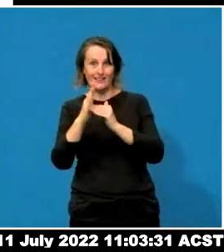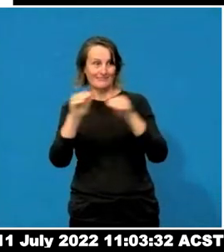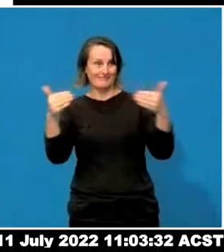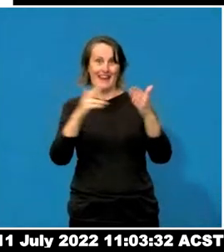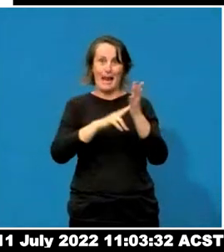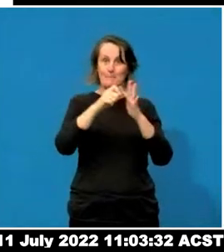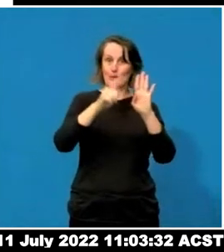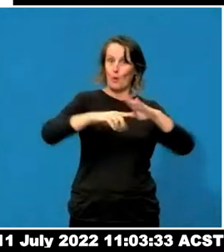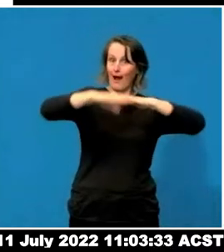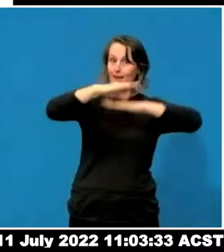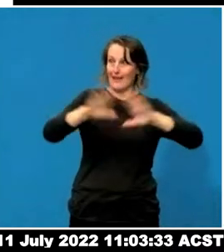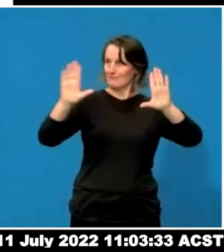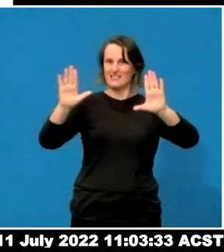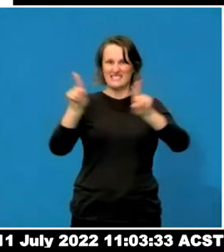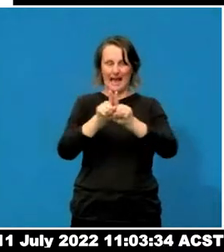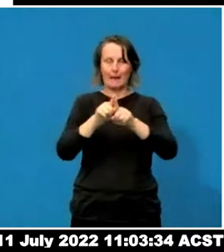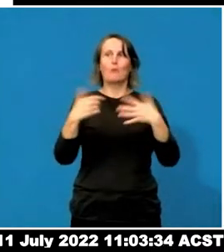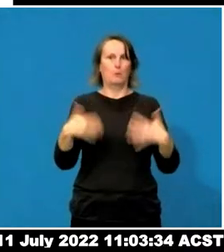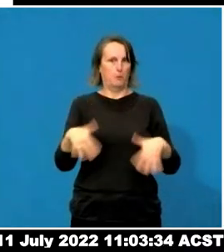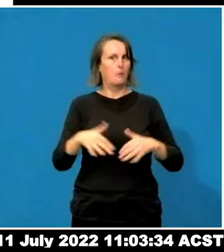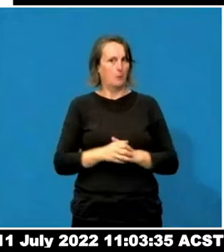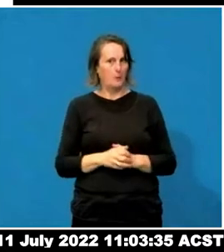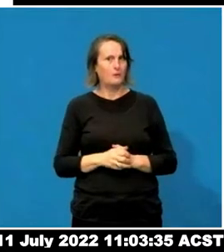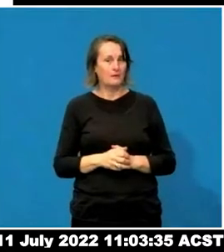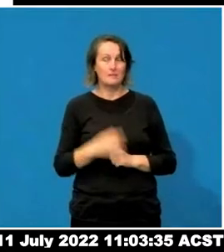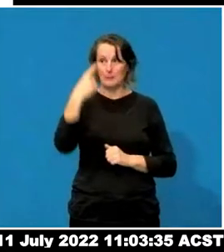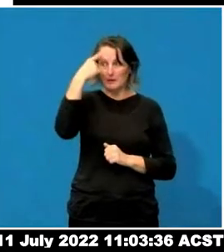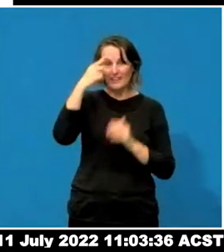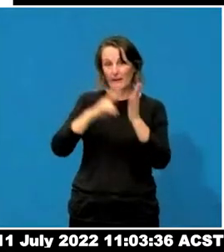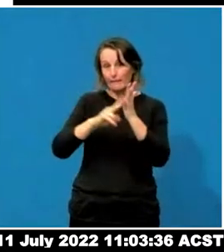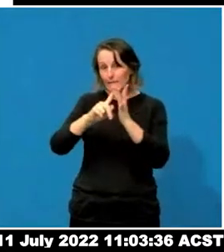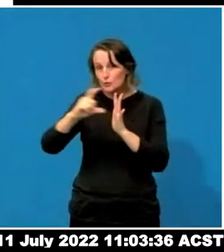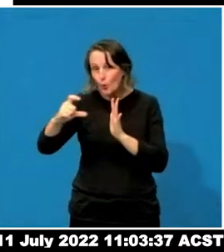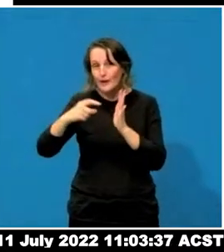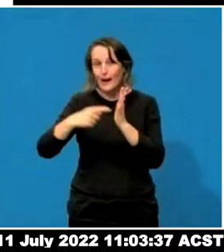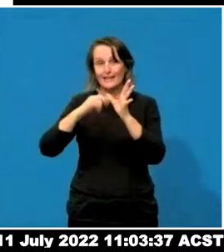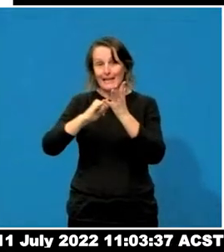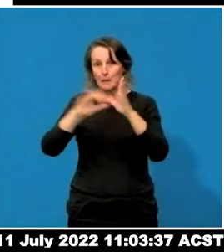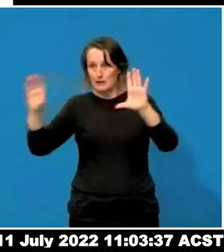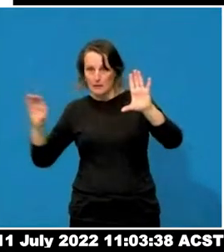Indeed, if you put Victoria and Tasmania within those lands, there would be a large